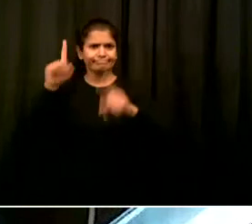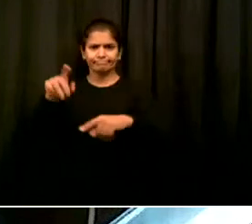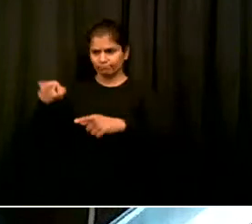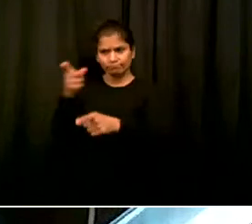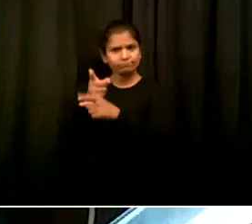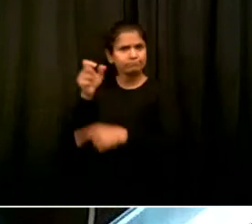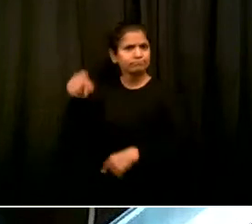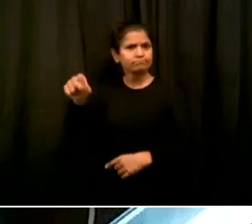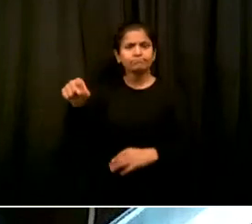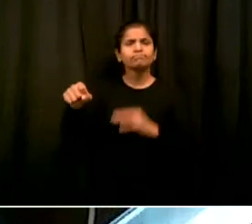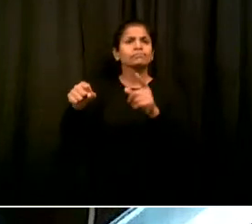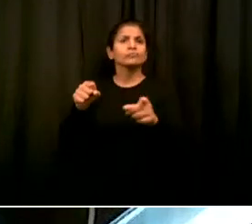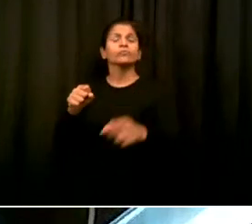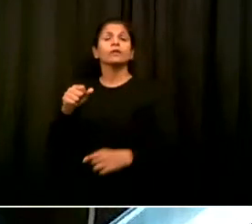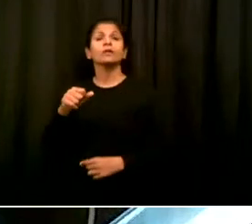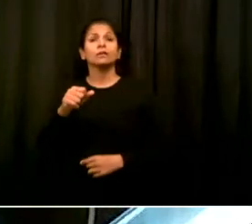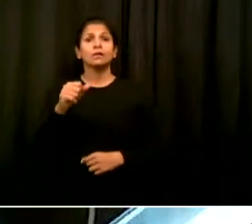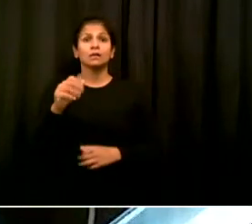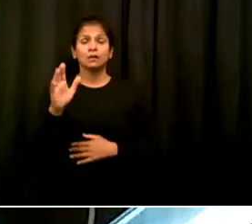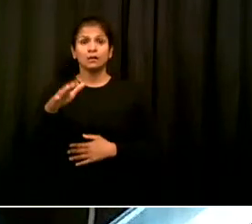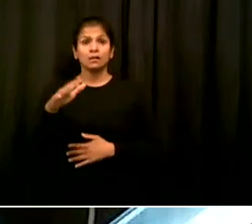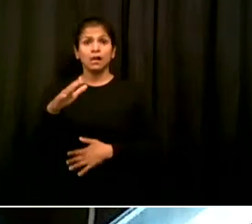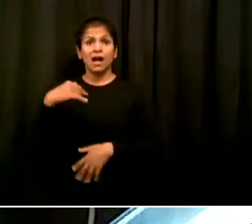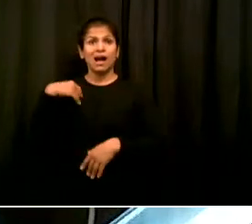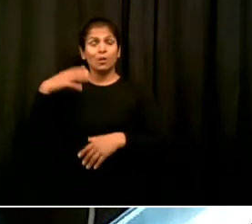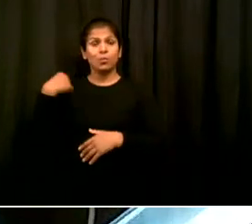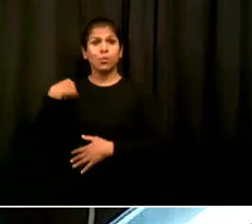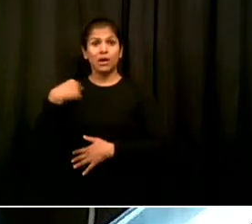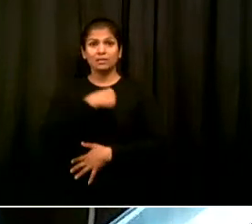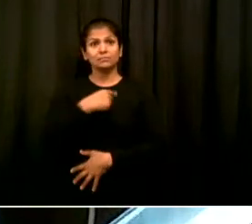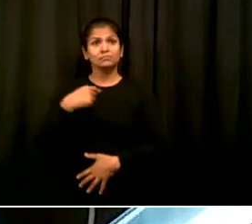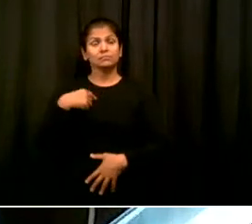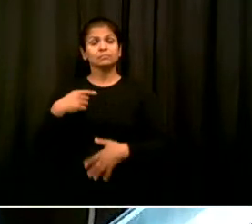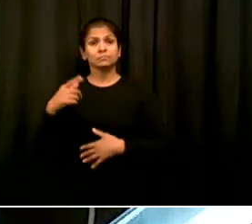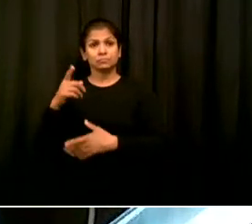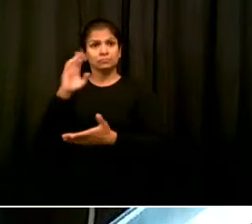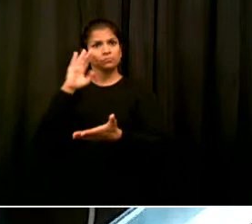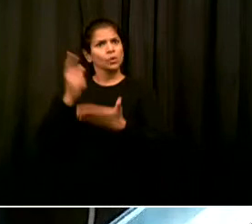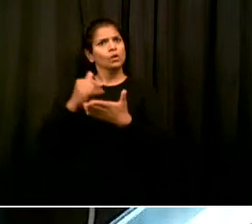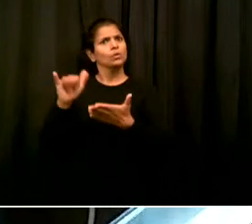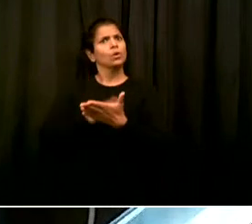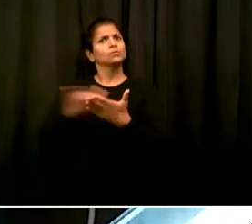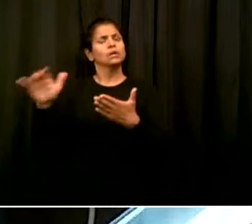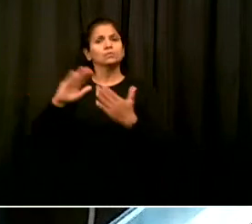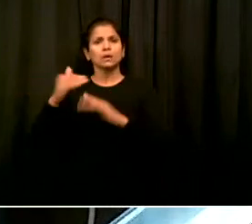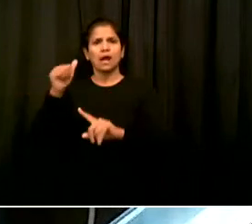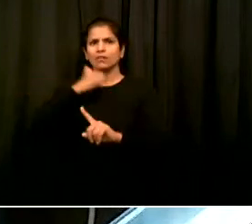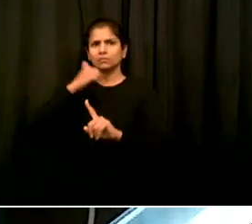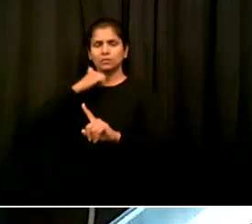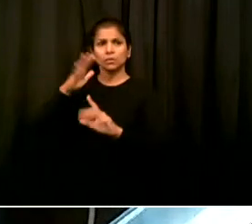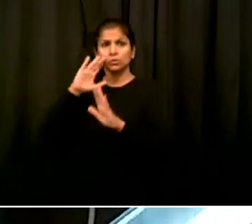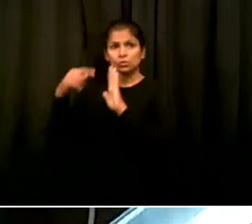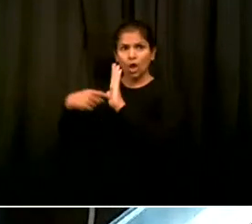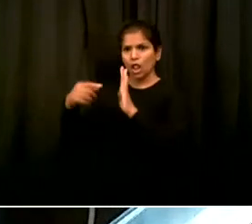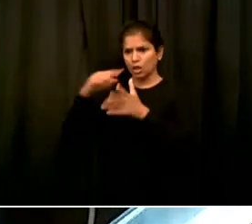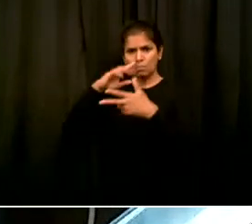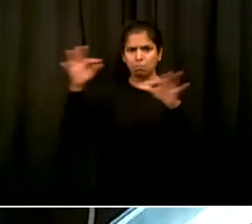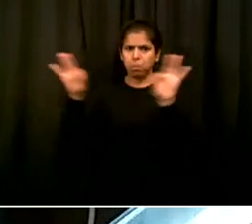I I HTINK,, SIR, YOU COVERED ALL OF THE IMPORTAAT N POINTS. I WOULD ADD TWO THINGS. ONE IS THAT WE HAVE AN INDICATOR WE